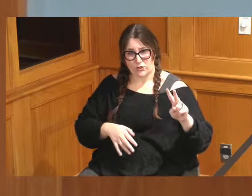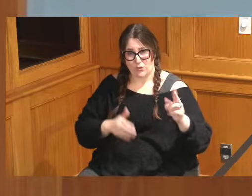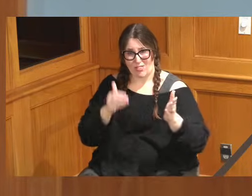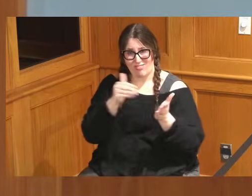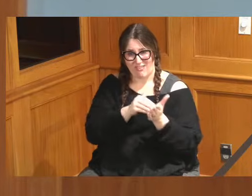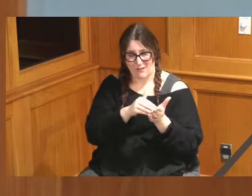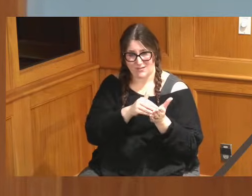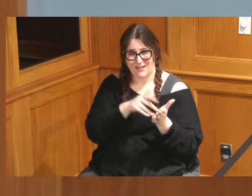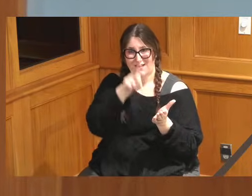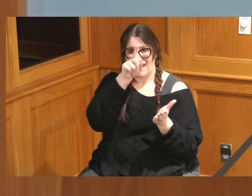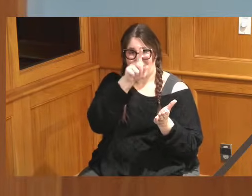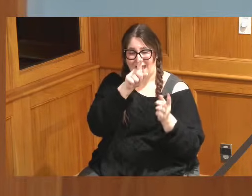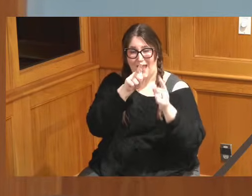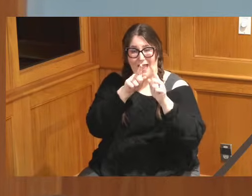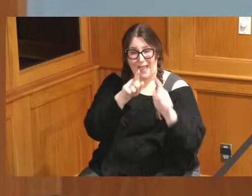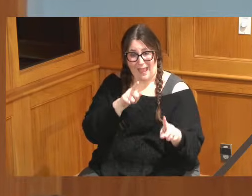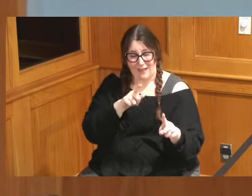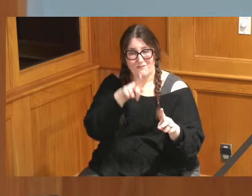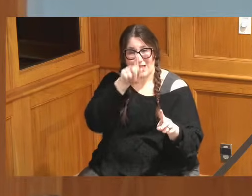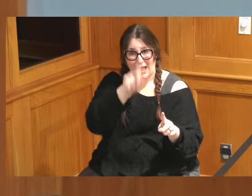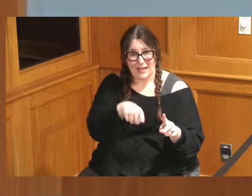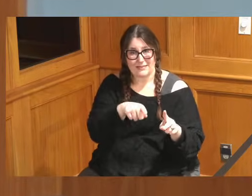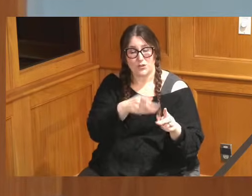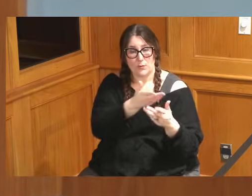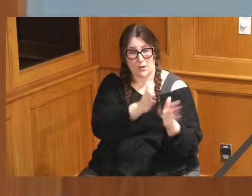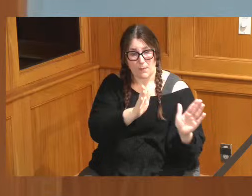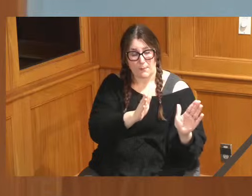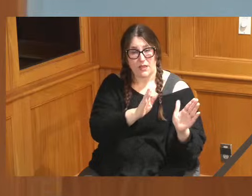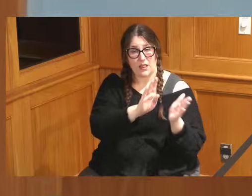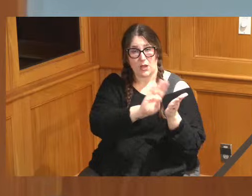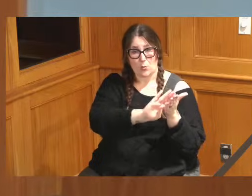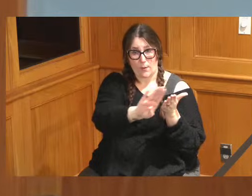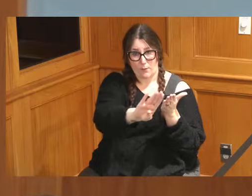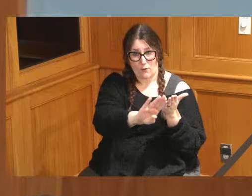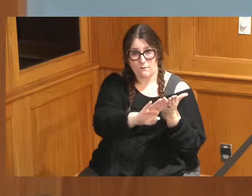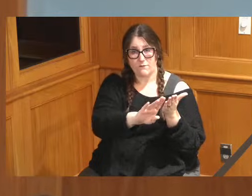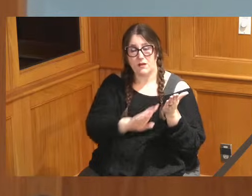to be half of it has to be removed on the public side and half of it to be removed on the private